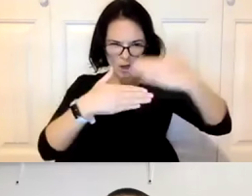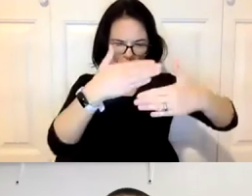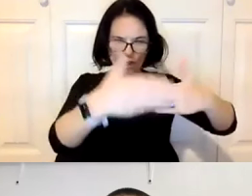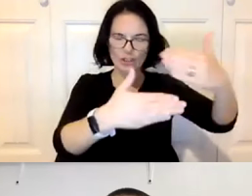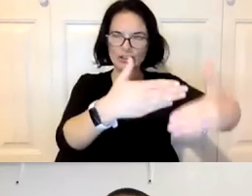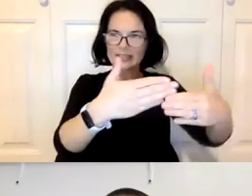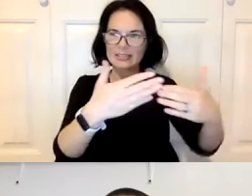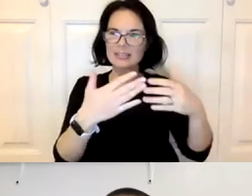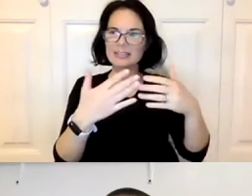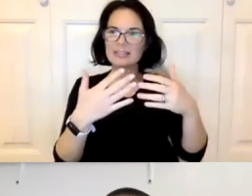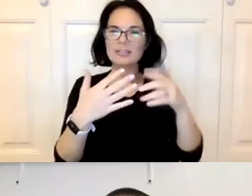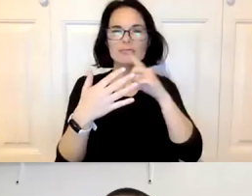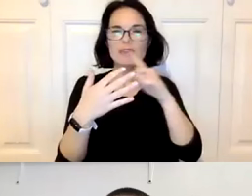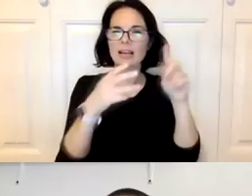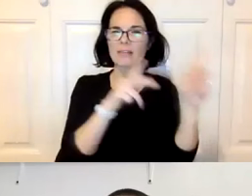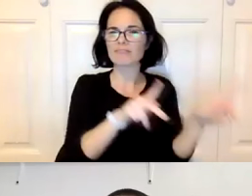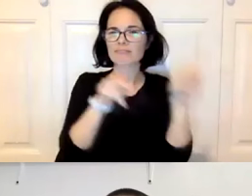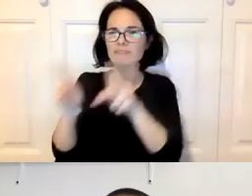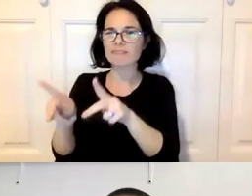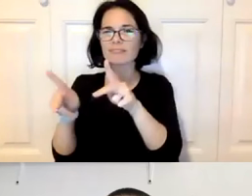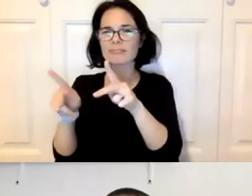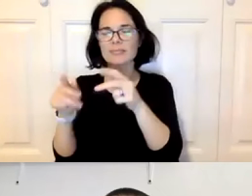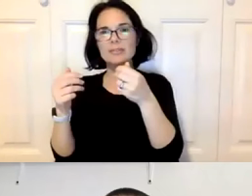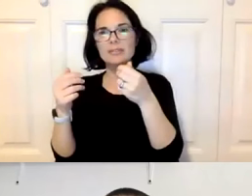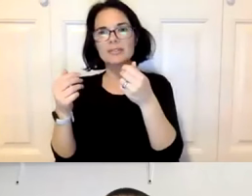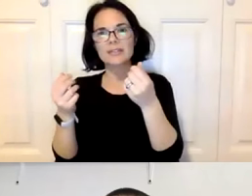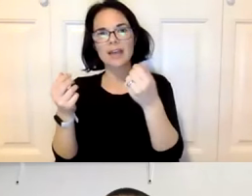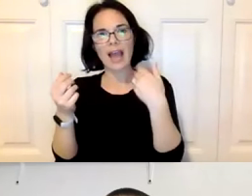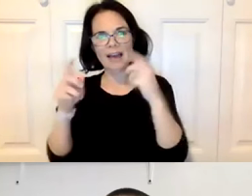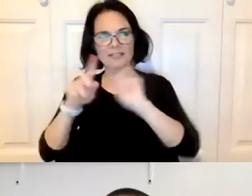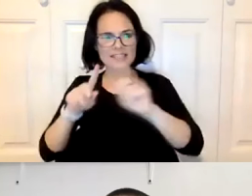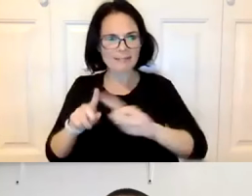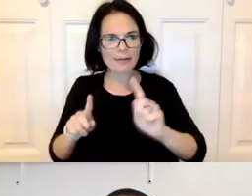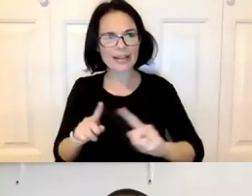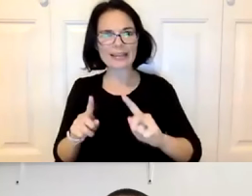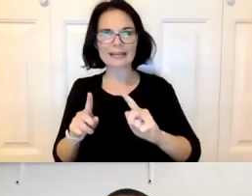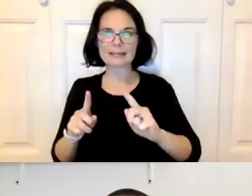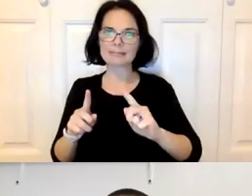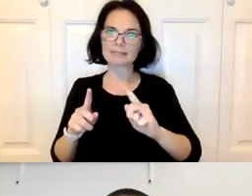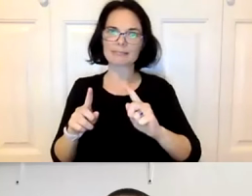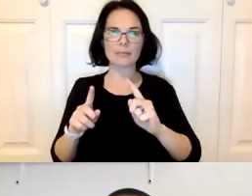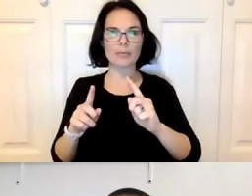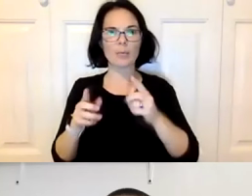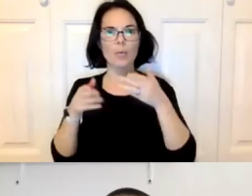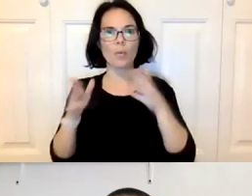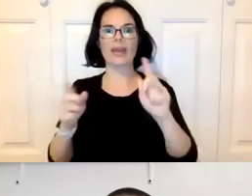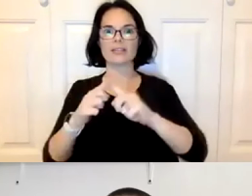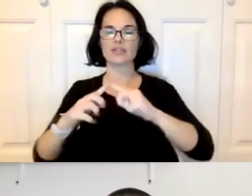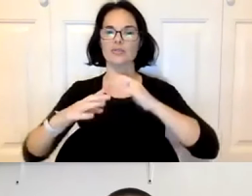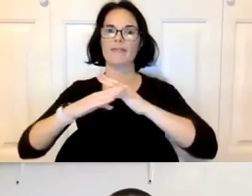minimize the spread of COVID-19. Some are personal things we can do and others are societal measures,